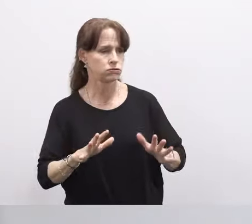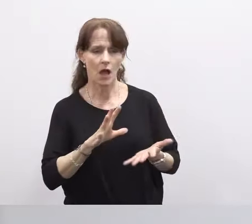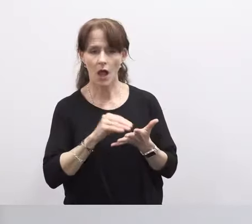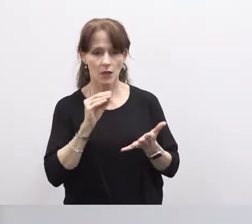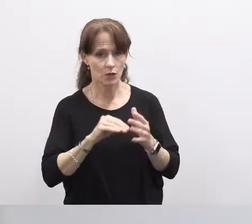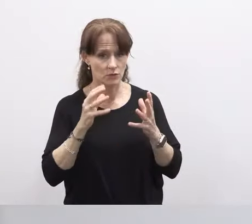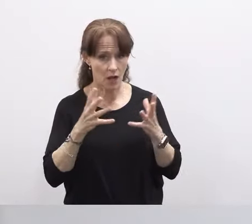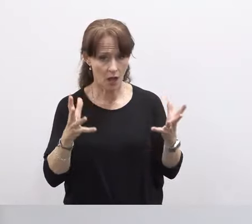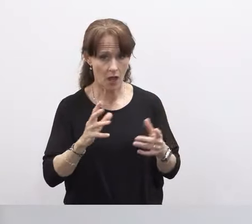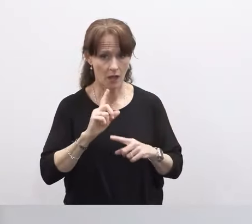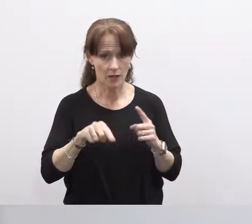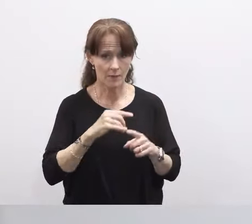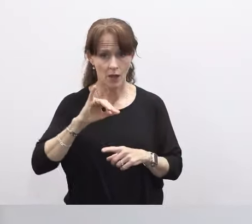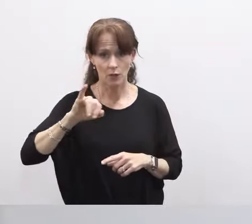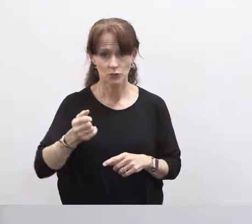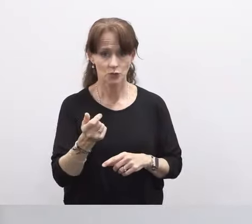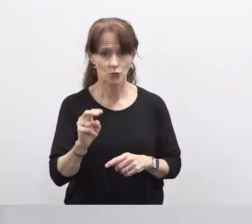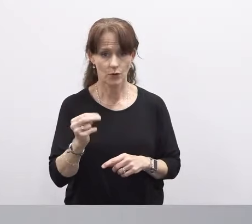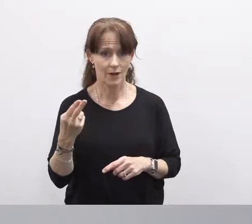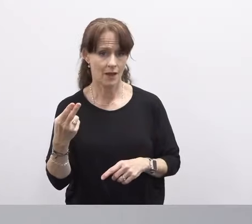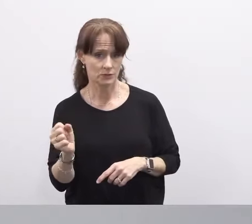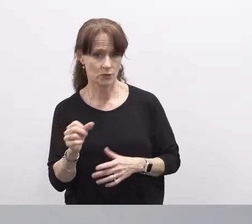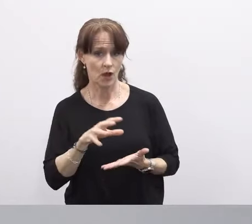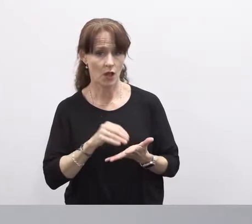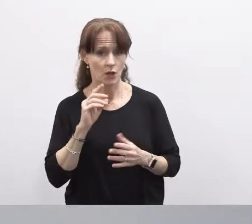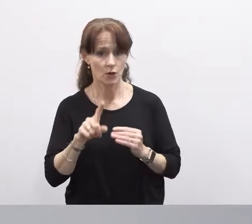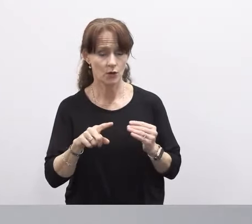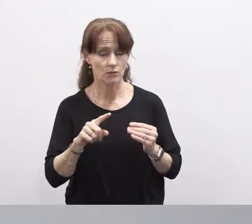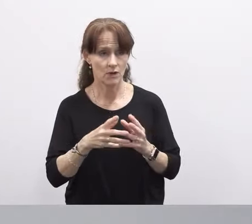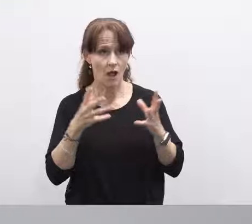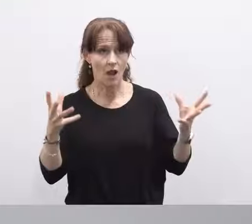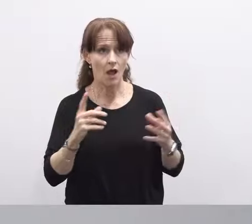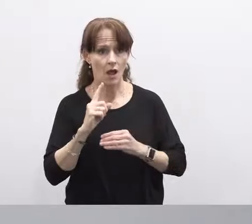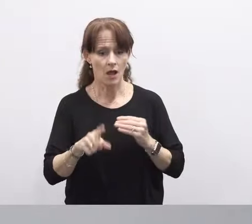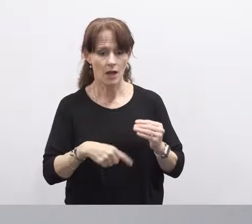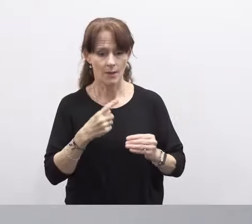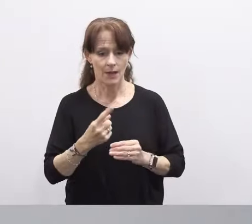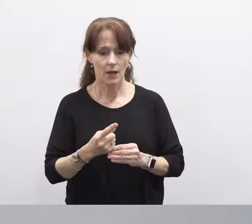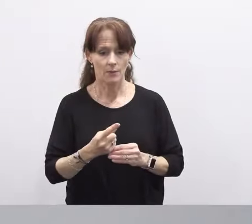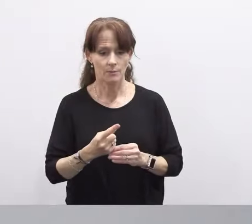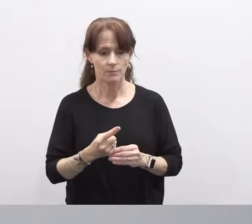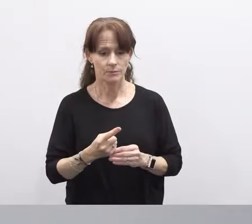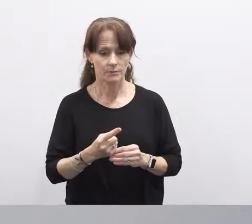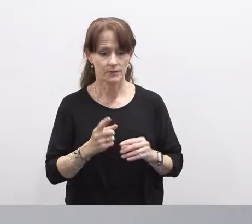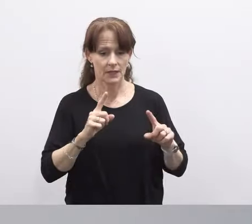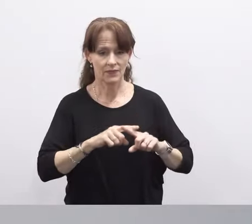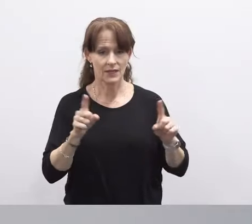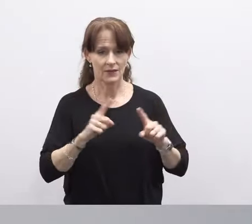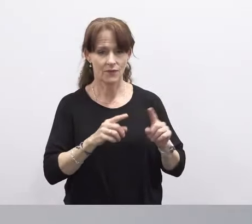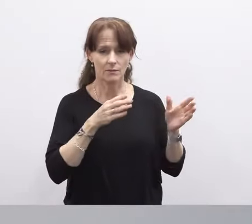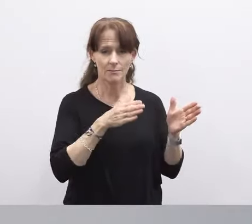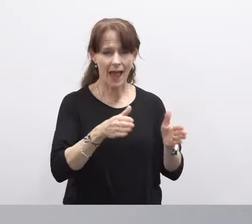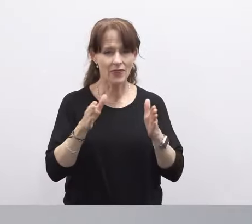about Jordan High School, but I learned a lot about the different pathways that you have,